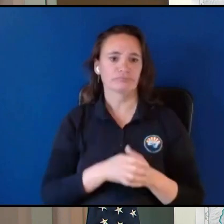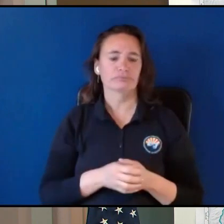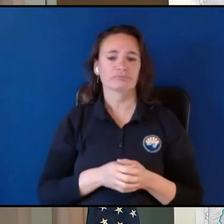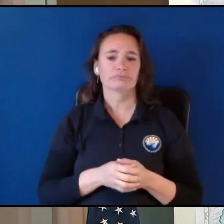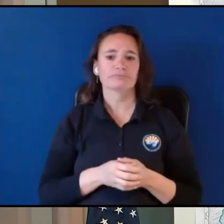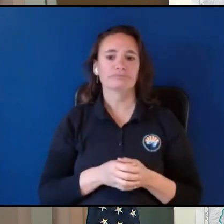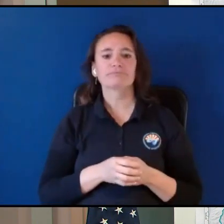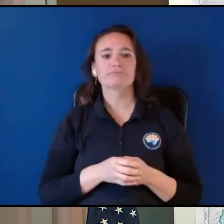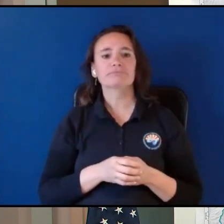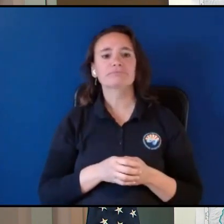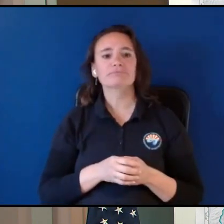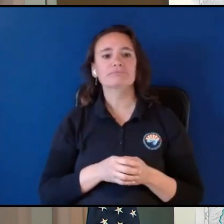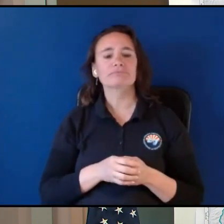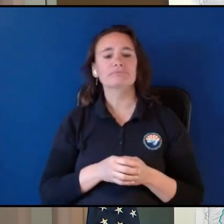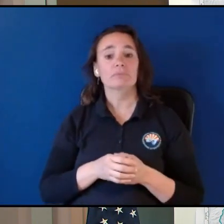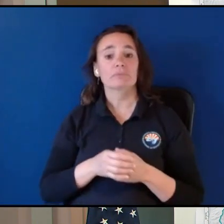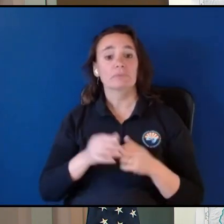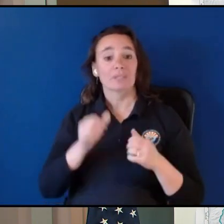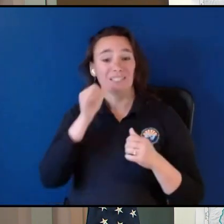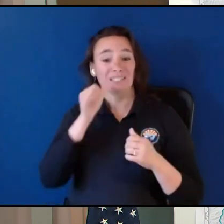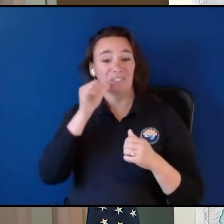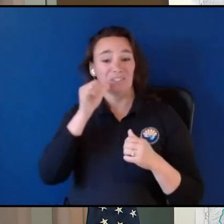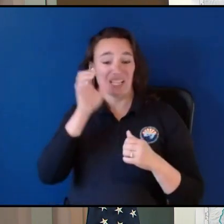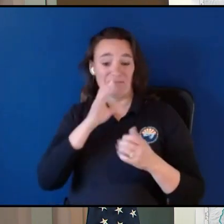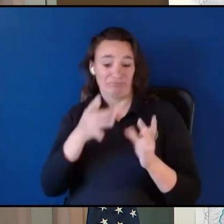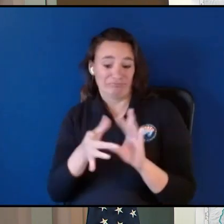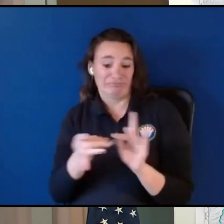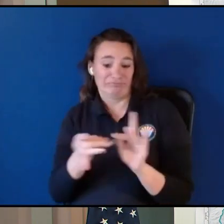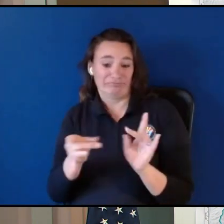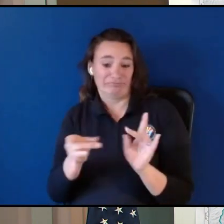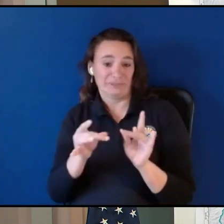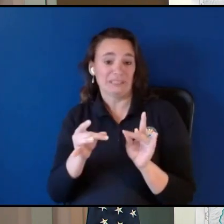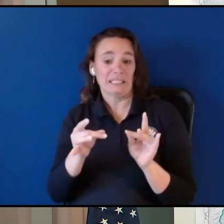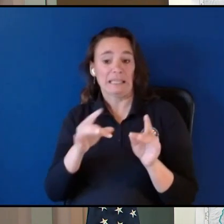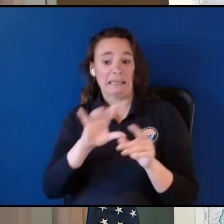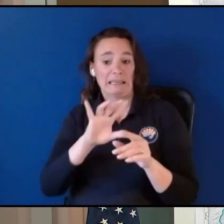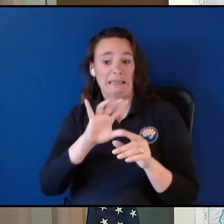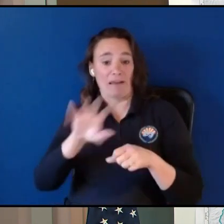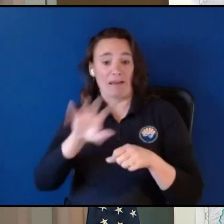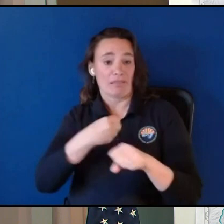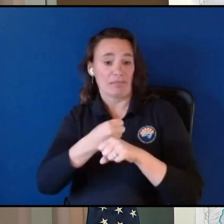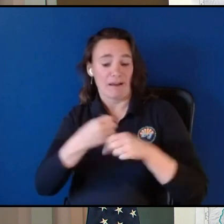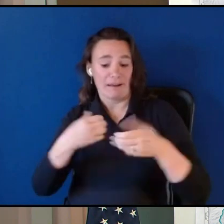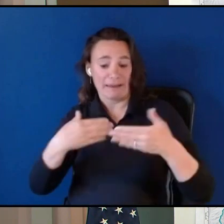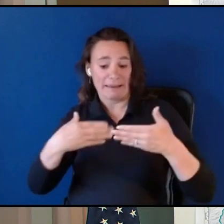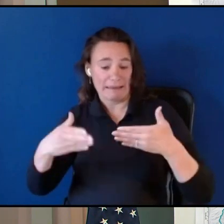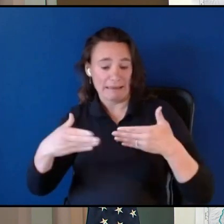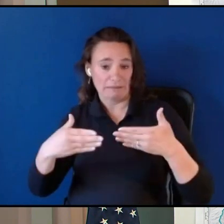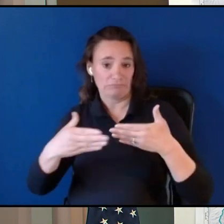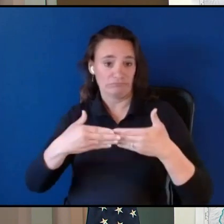One thing if your gates locked, no need to be worried. We have what we referred as the "keys of city".